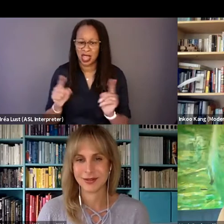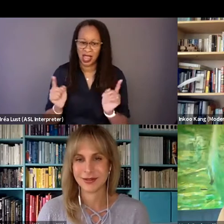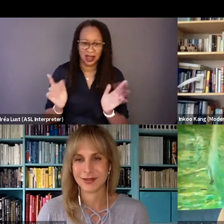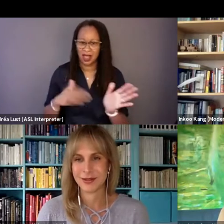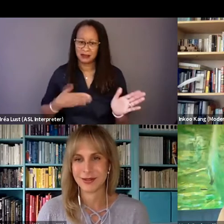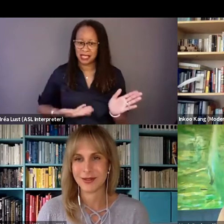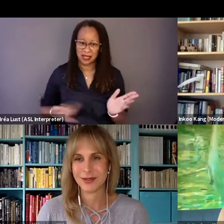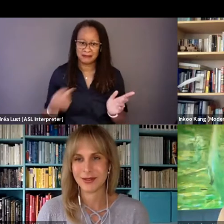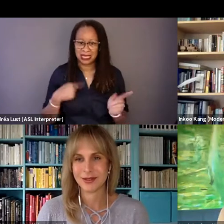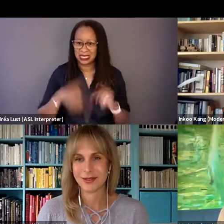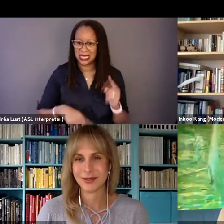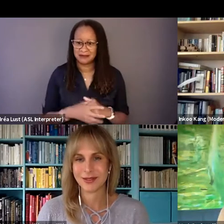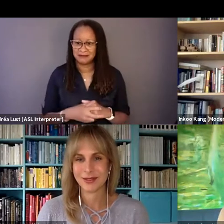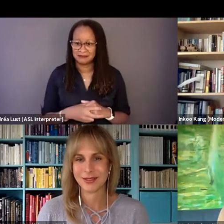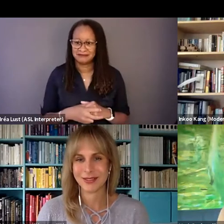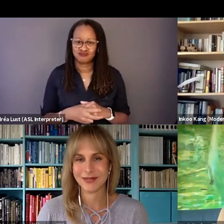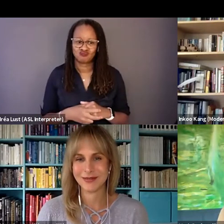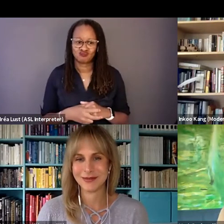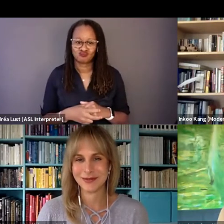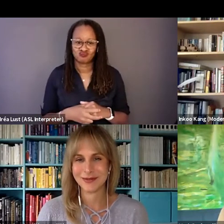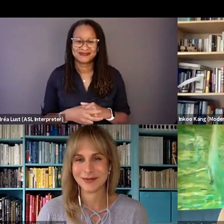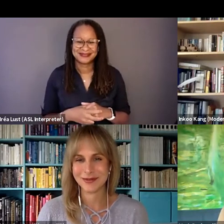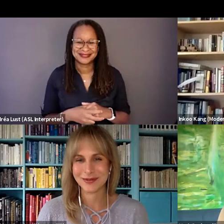Yeah, sure. - Anyway.